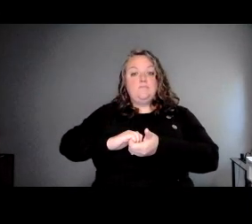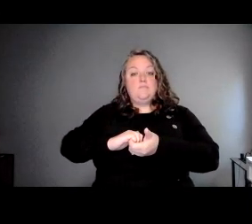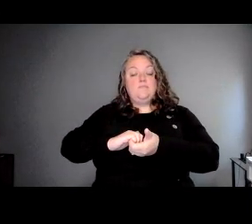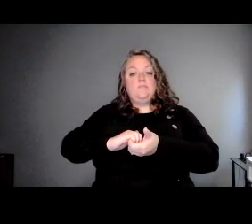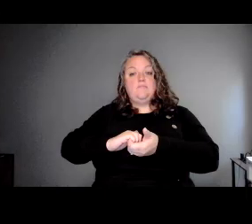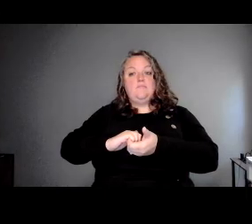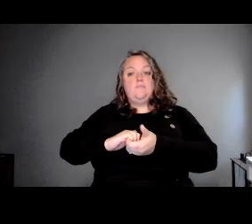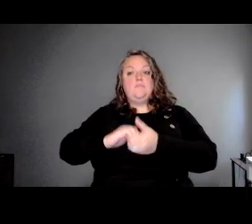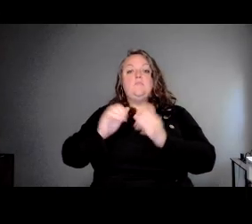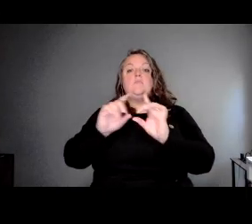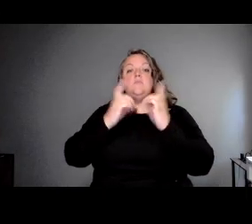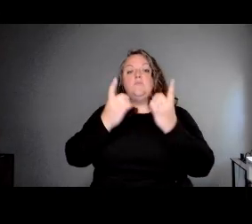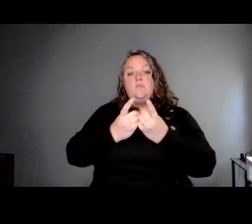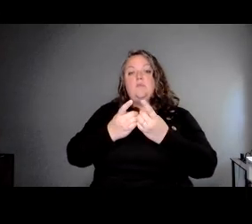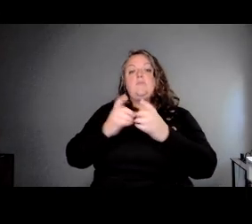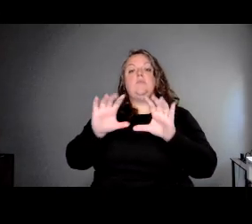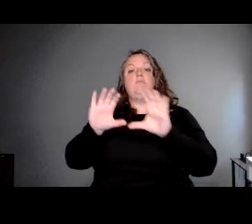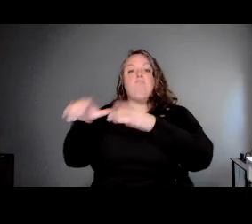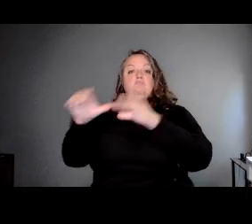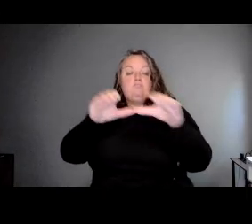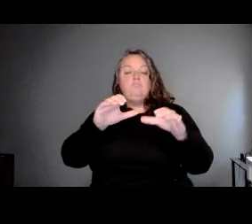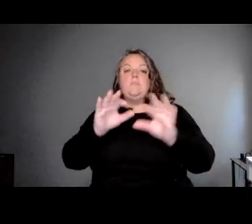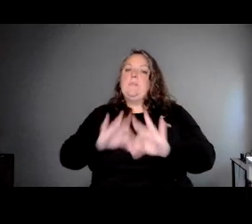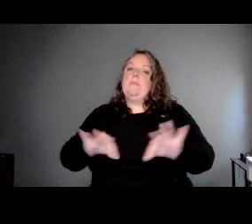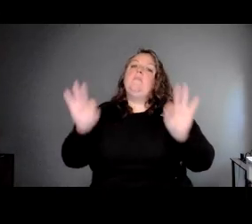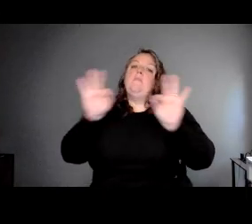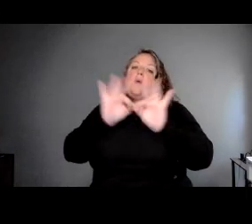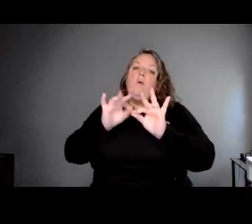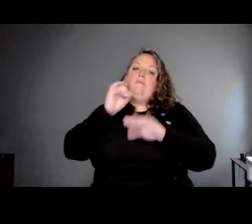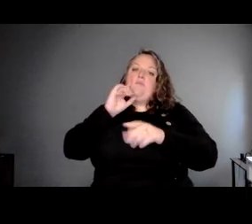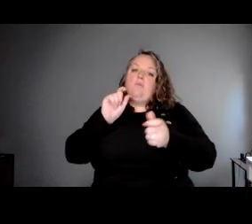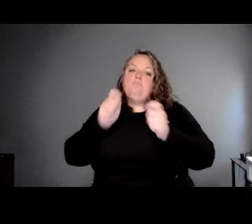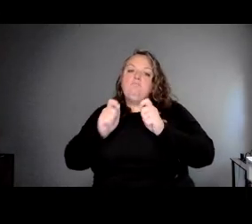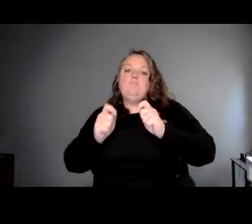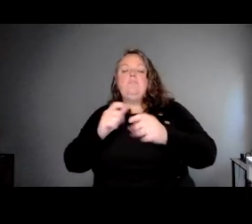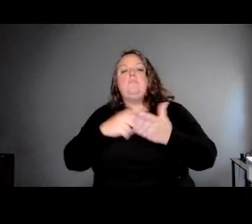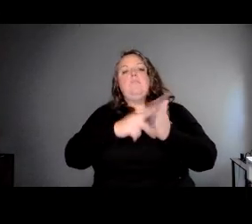with departments and divisions is crucial to modify policies and procedures effectively.